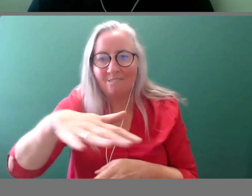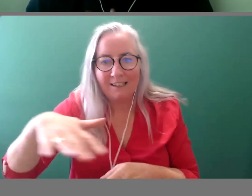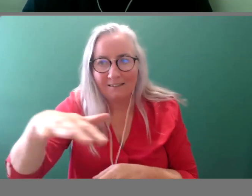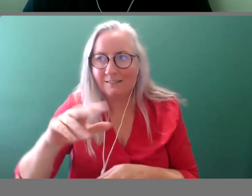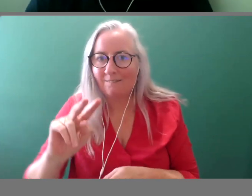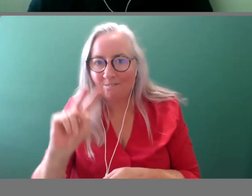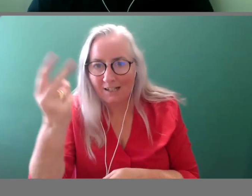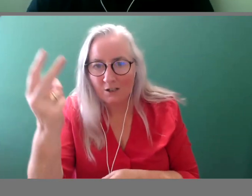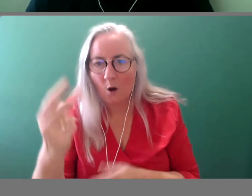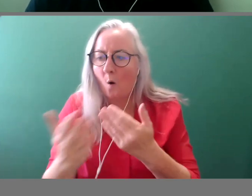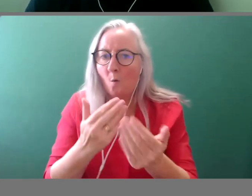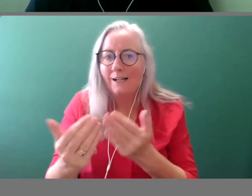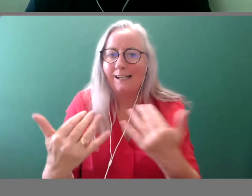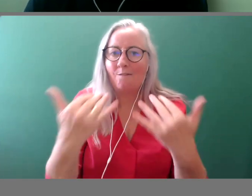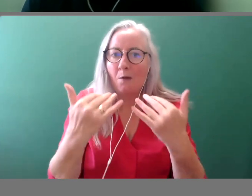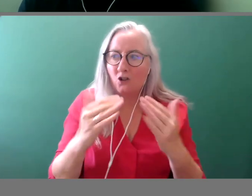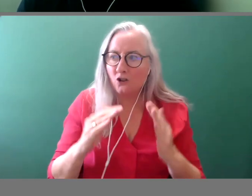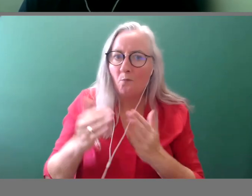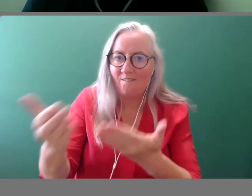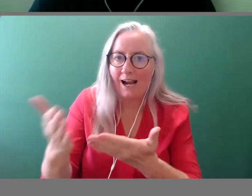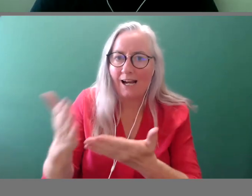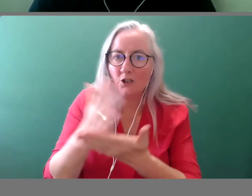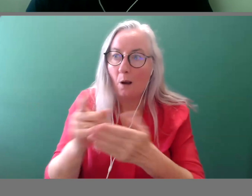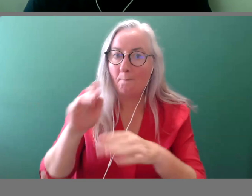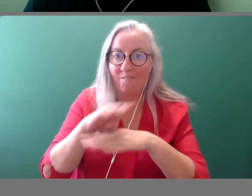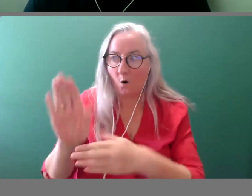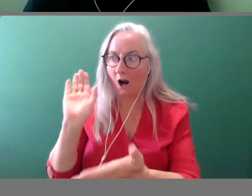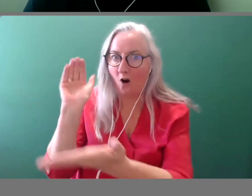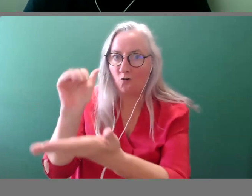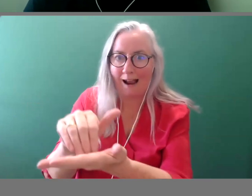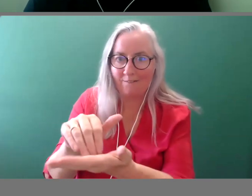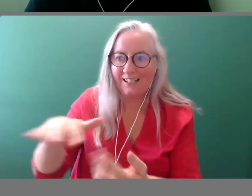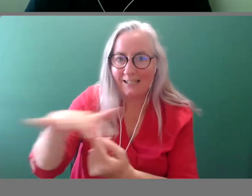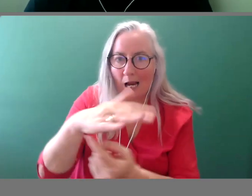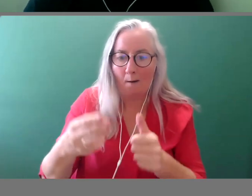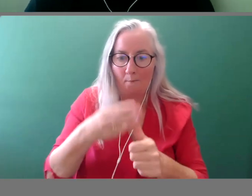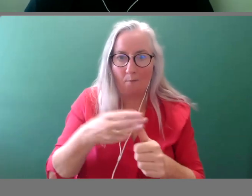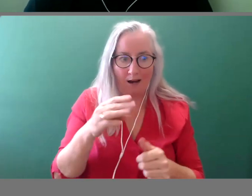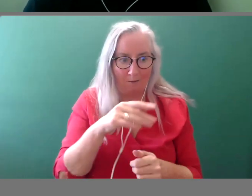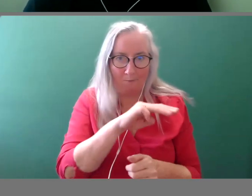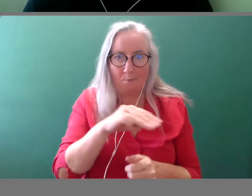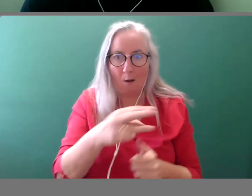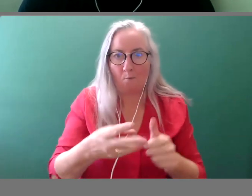what information do you provide to somebody before they come to the site to prepare them for what